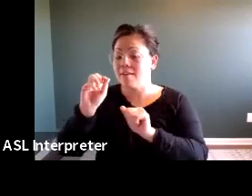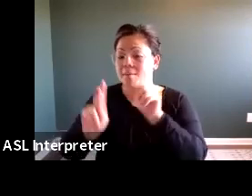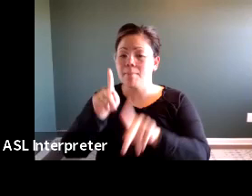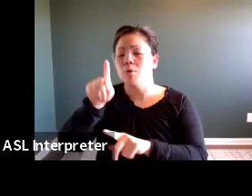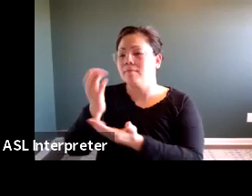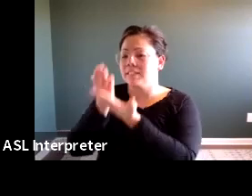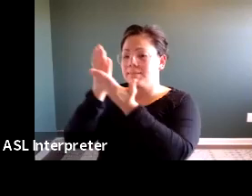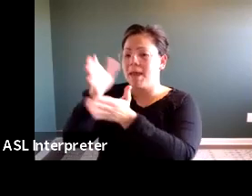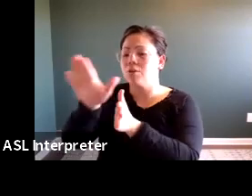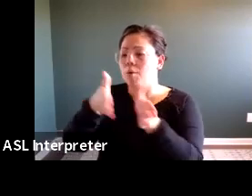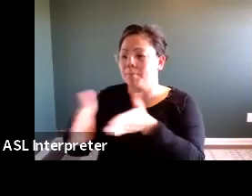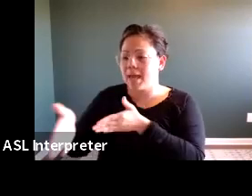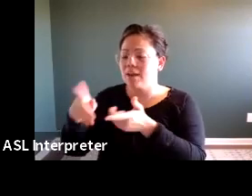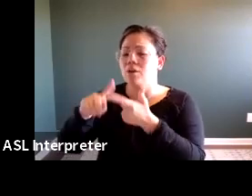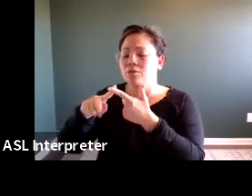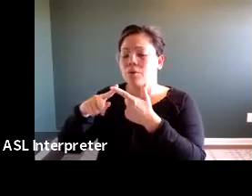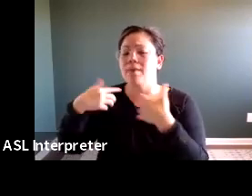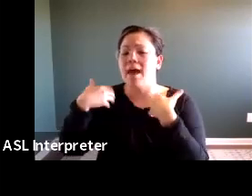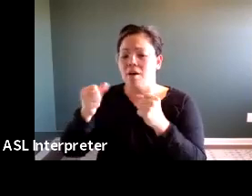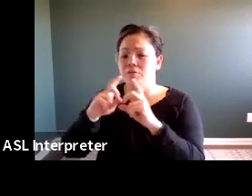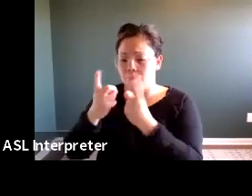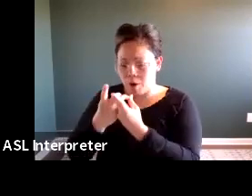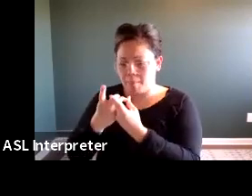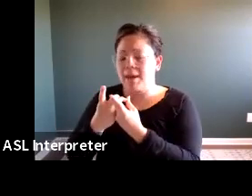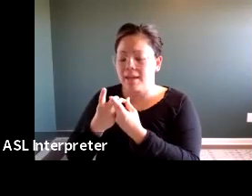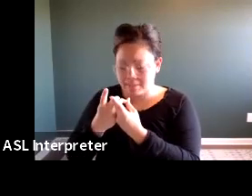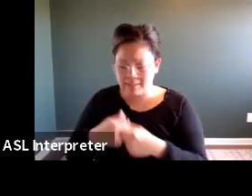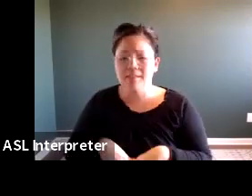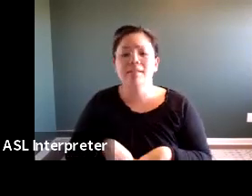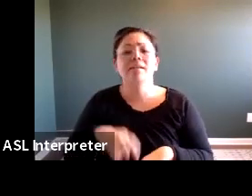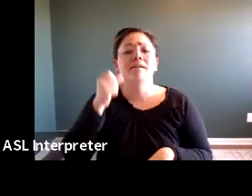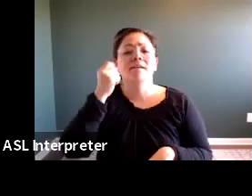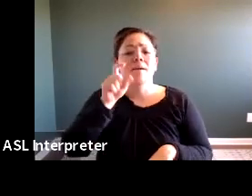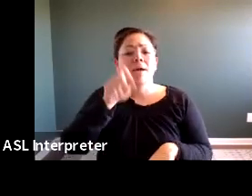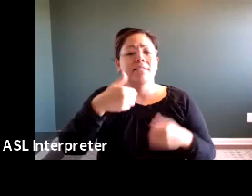to local health department at least seven days in advance, common areas and break rooms should be reduced